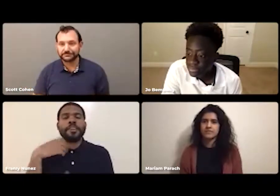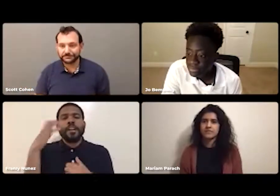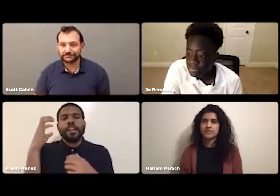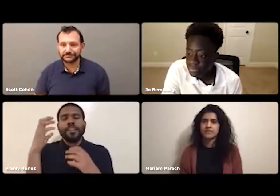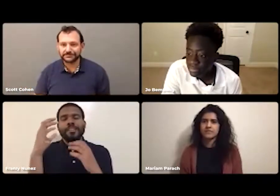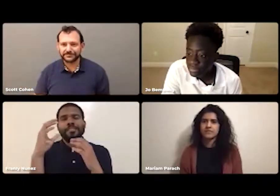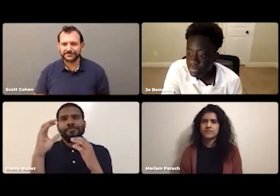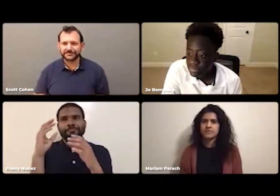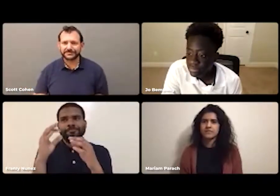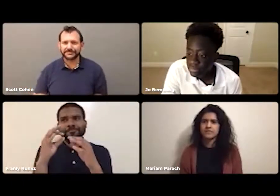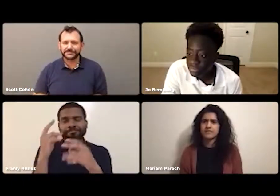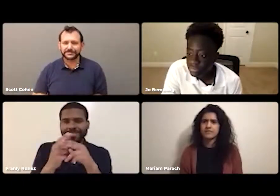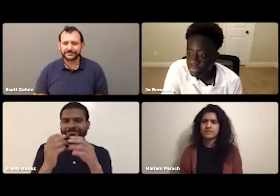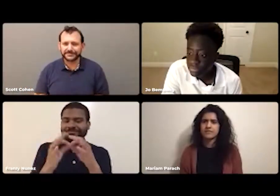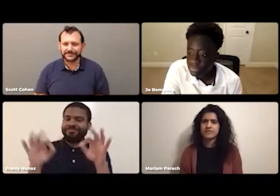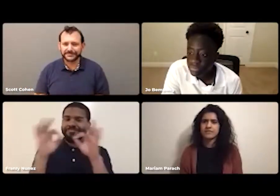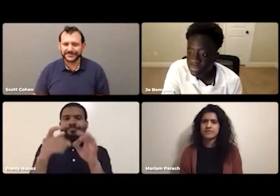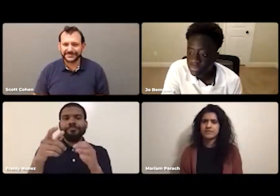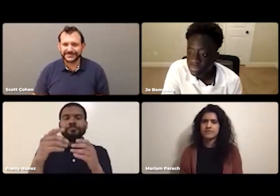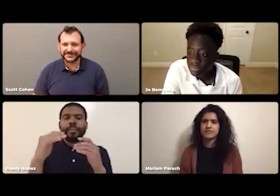Yeah.